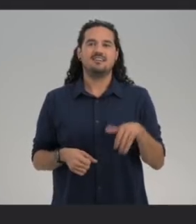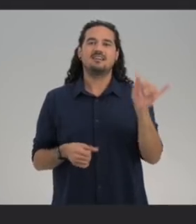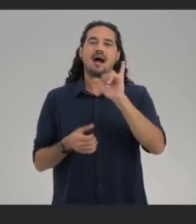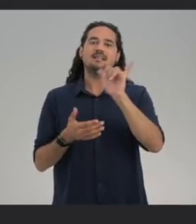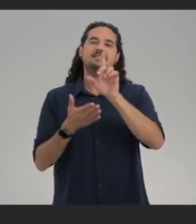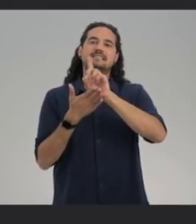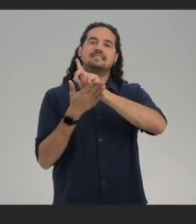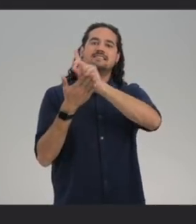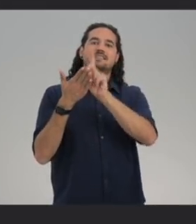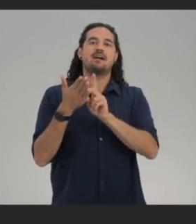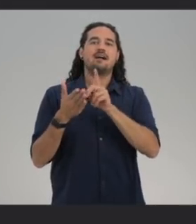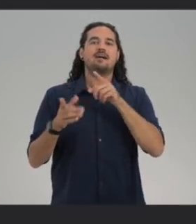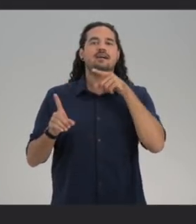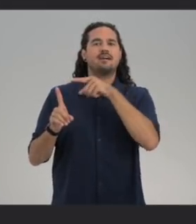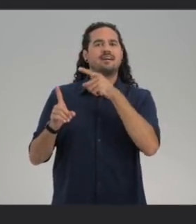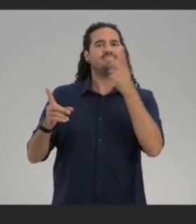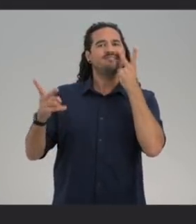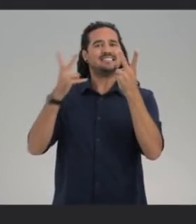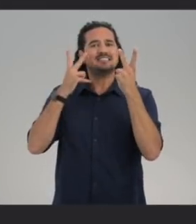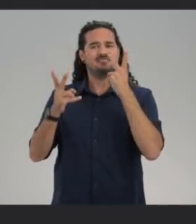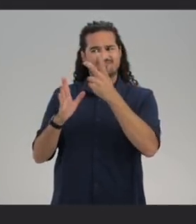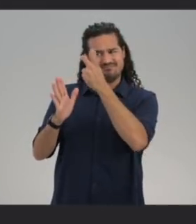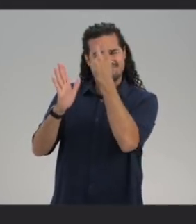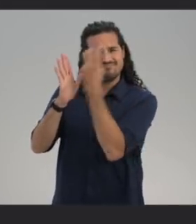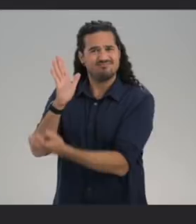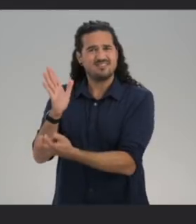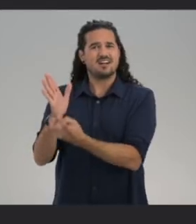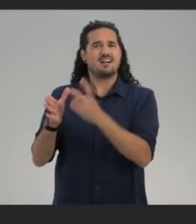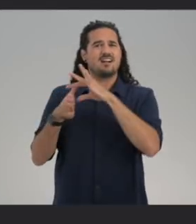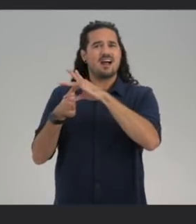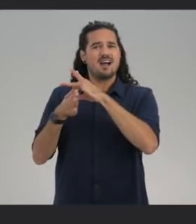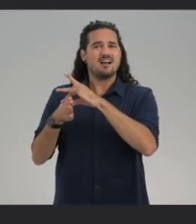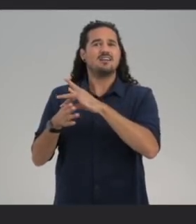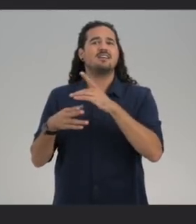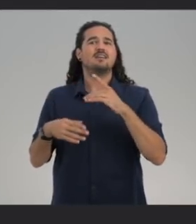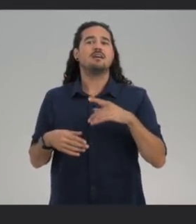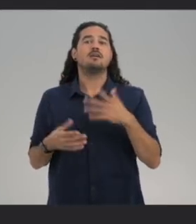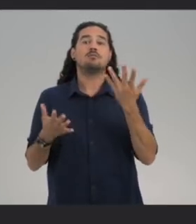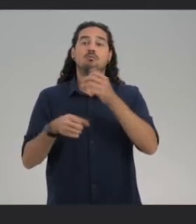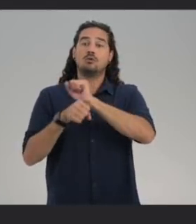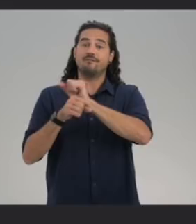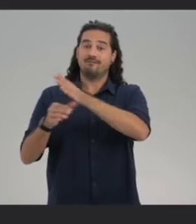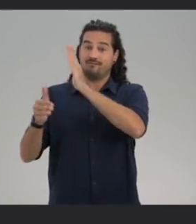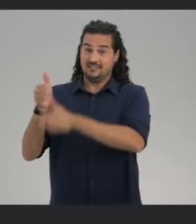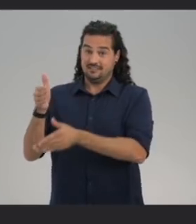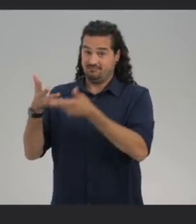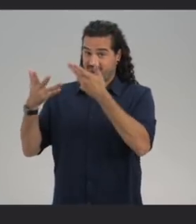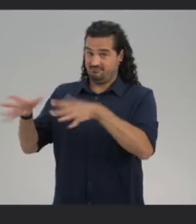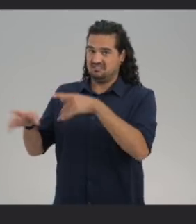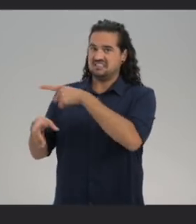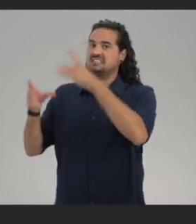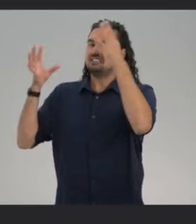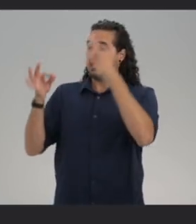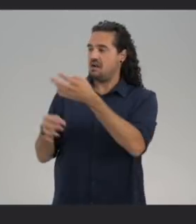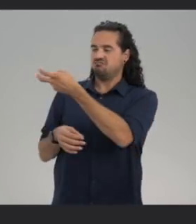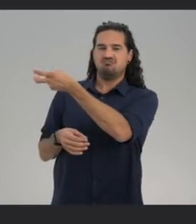like designing a graphics-intensive game in Unity. Or when the work is done, cranking up the graphic settings